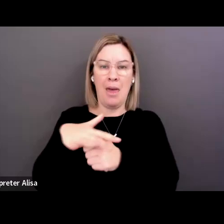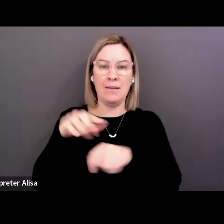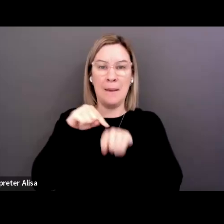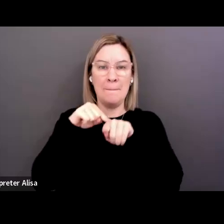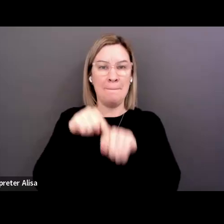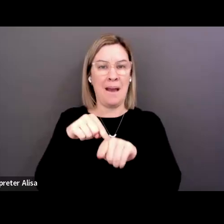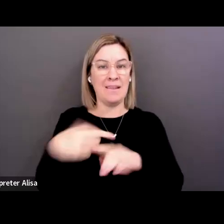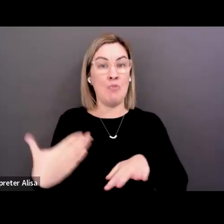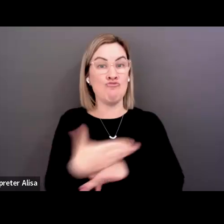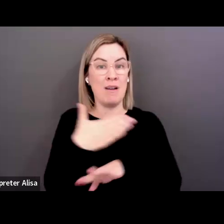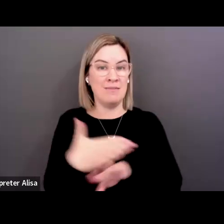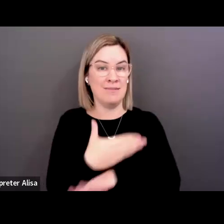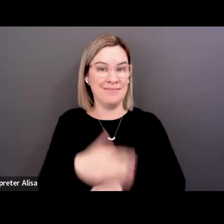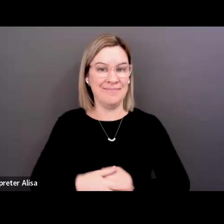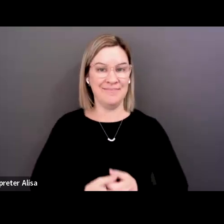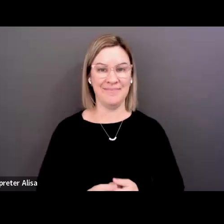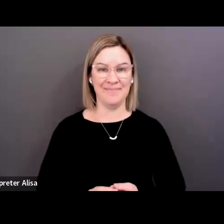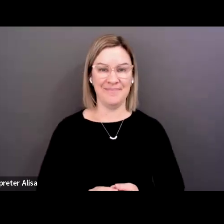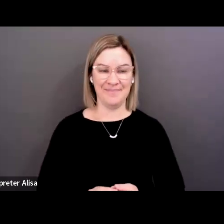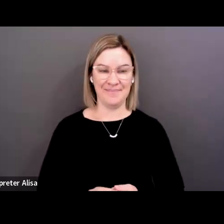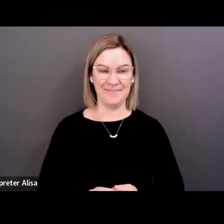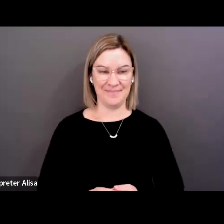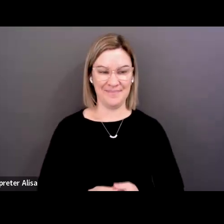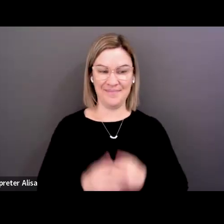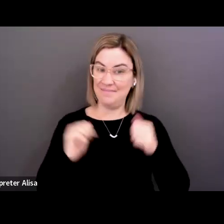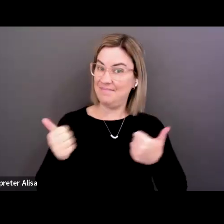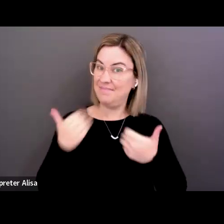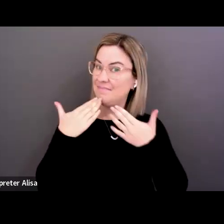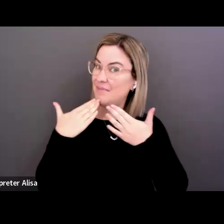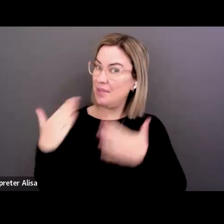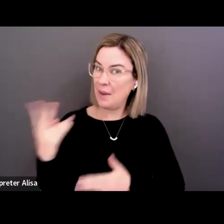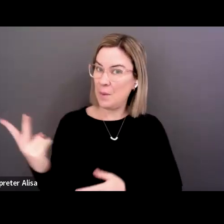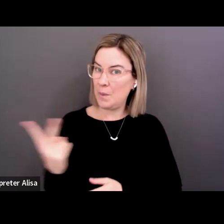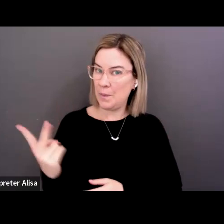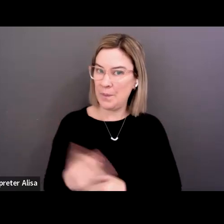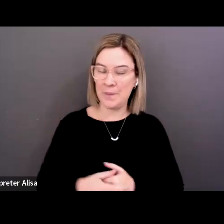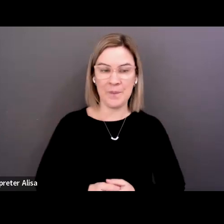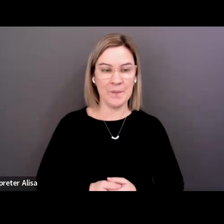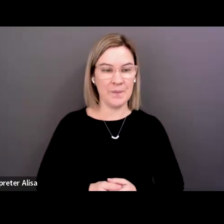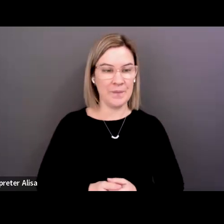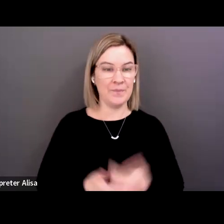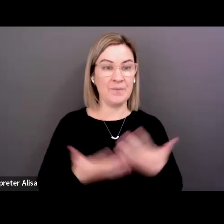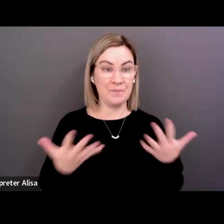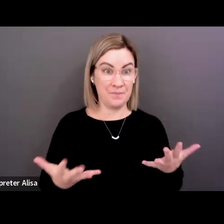work as an independent producer and curator and collaborate on lots of